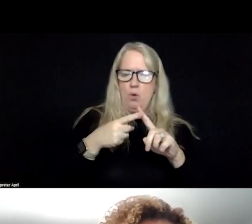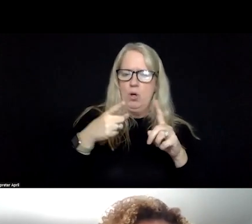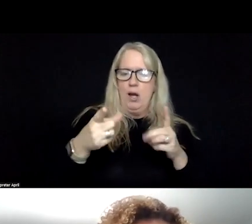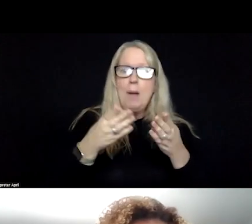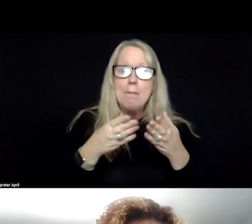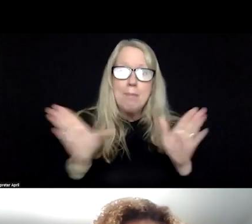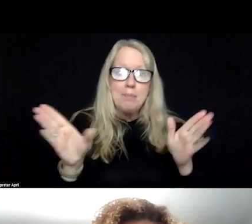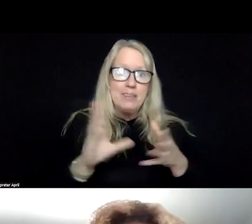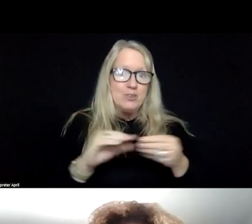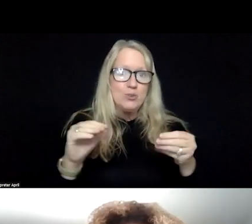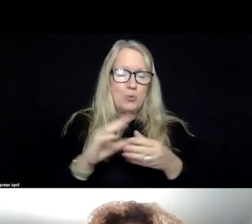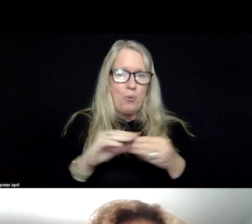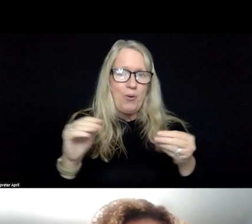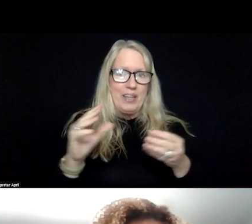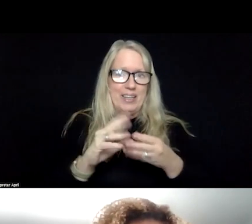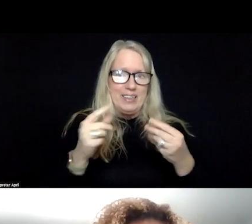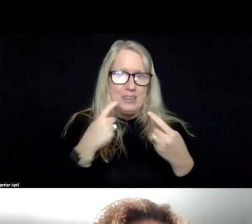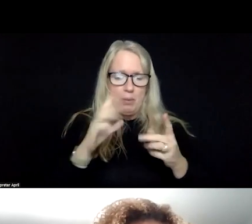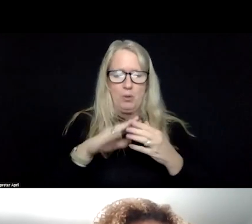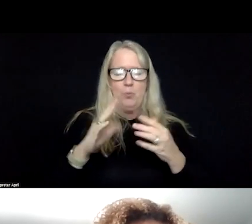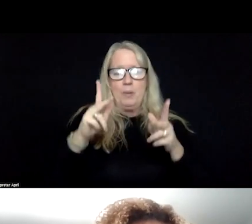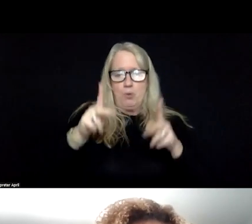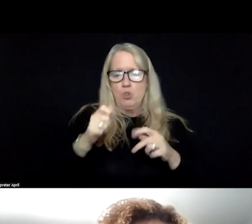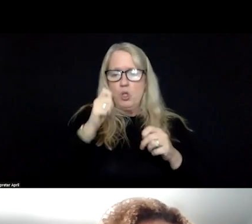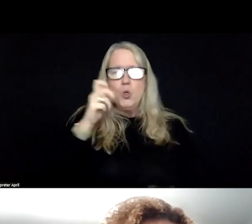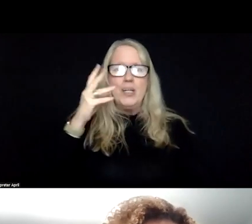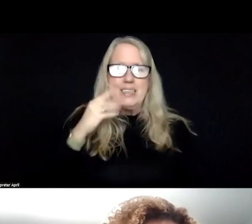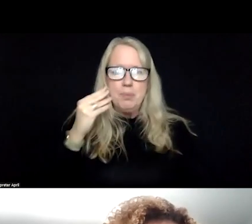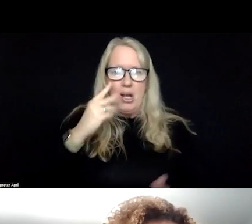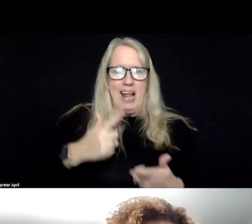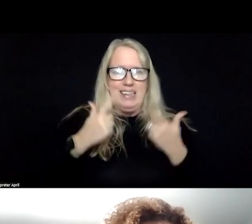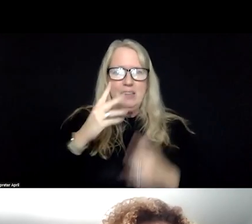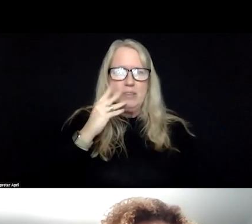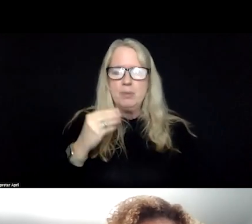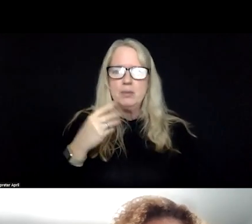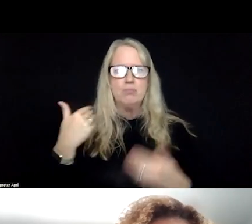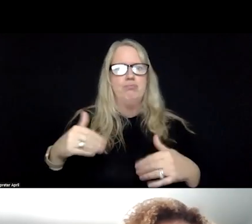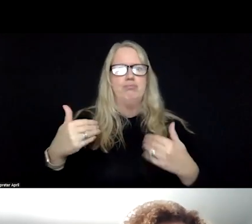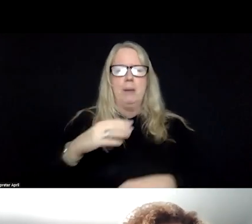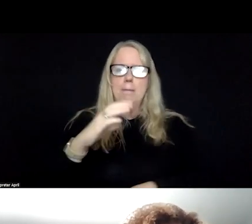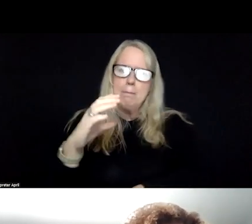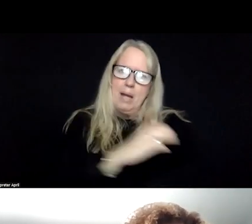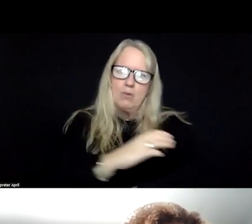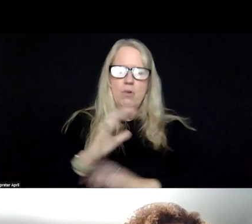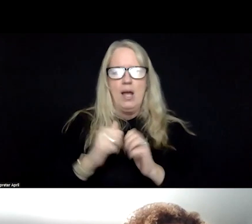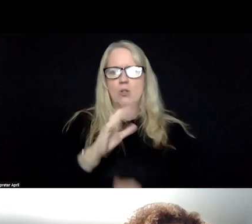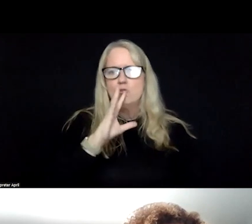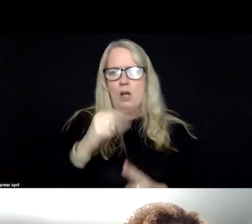ONE OF HIS CONCERNS IS WITH LIVED EXPERIENCE, IT IS A POWERFUL WAY TO TALK ABOUT MENTAL HEALTH, BUT HE OFTEN FEELS PUT